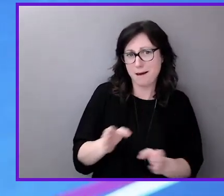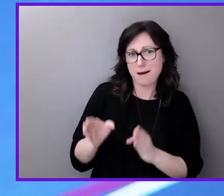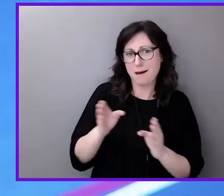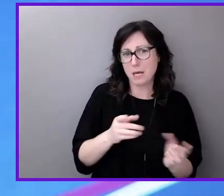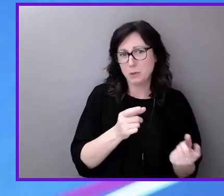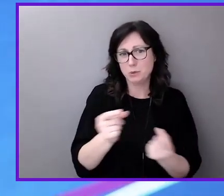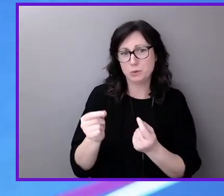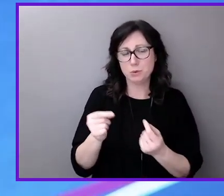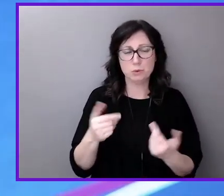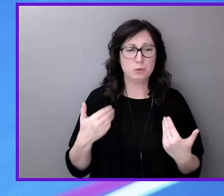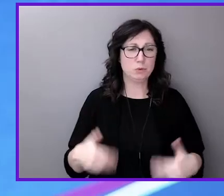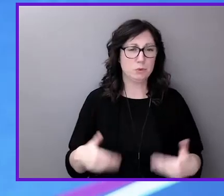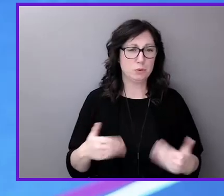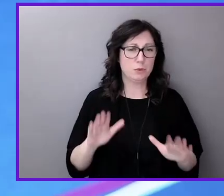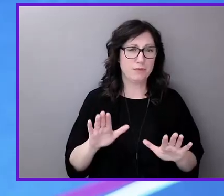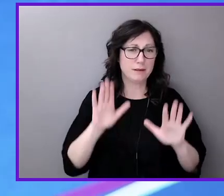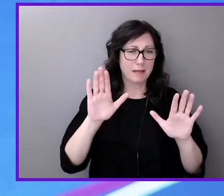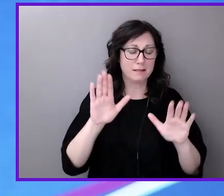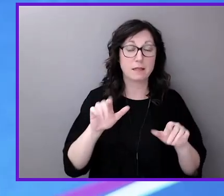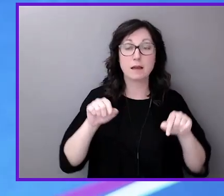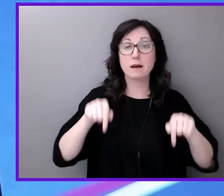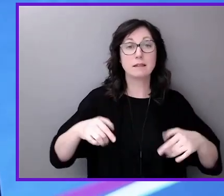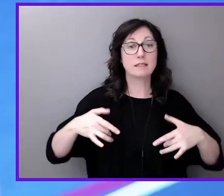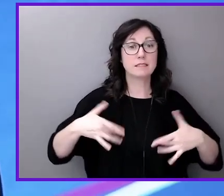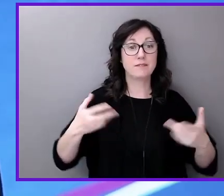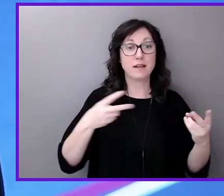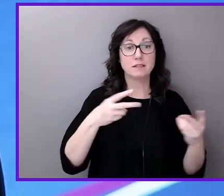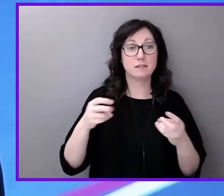We’ll be posting a recording of this event on our site in the coming days,